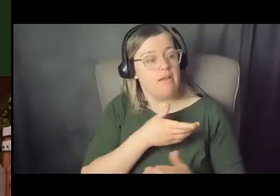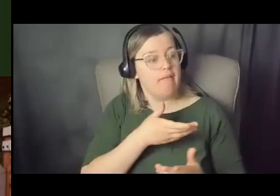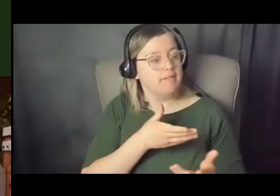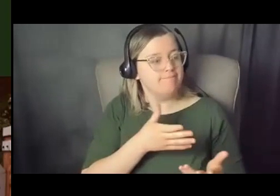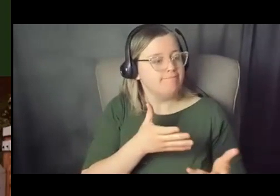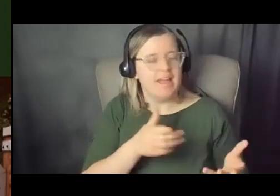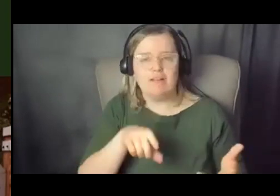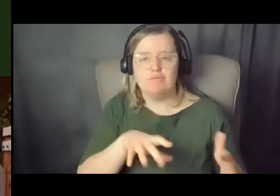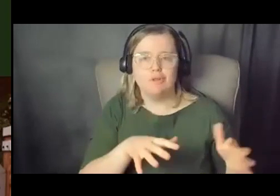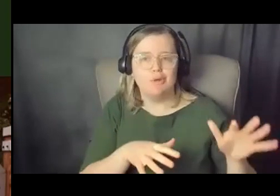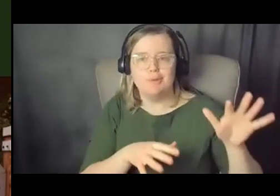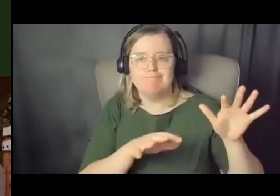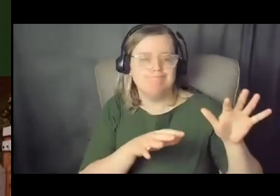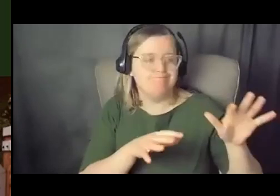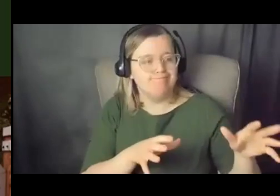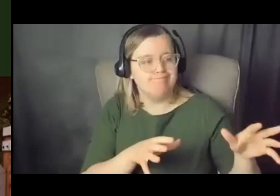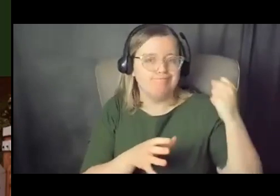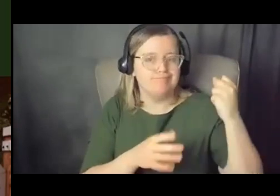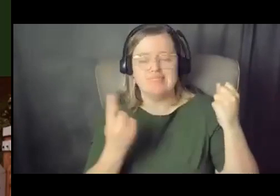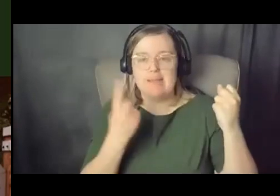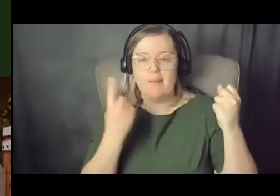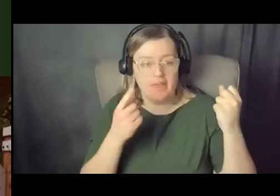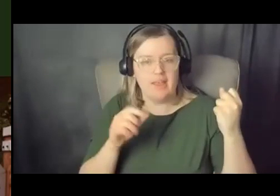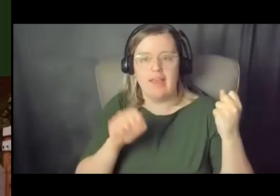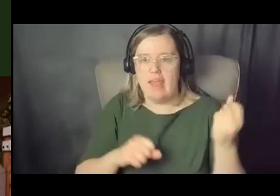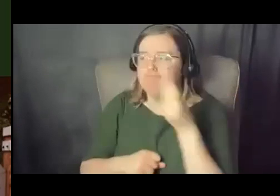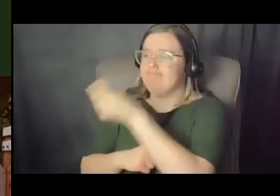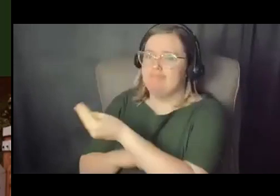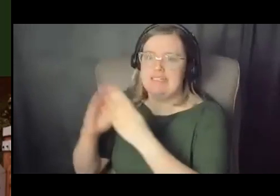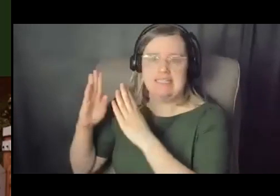So technically, the rocks that you see on the left, I guess I